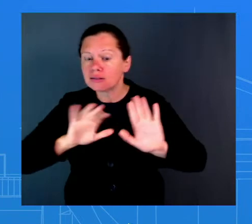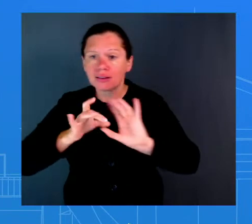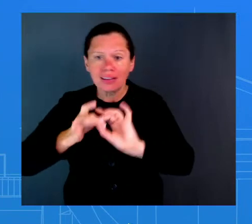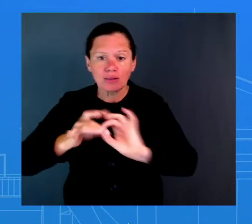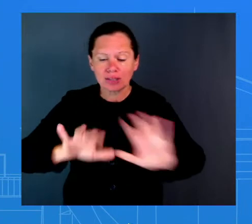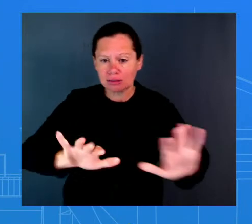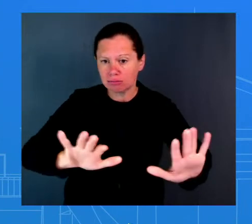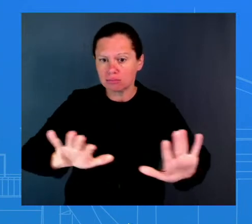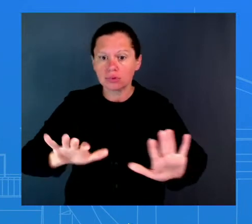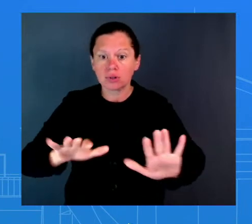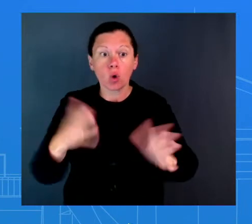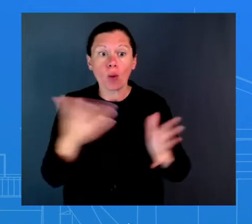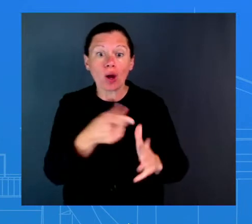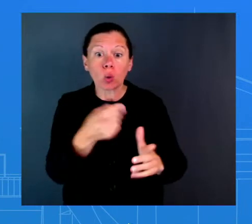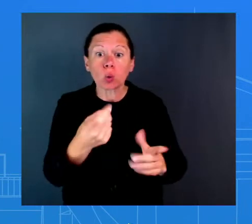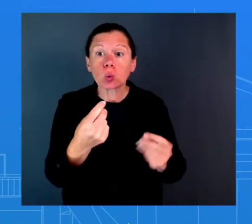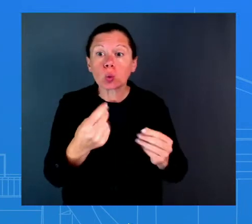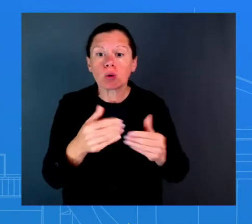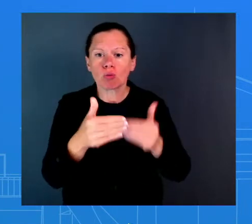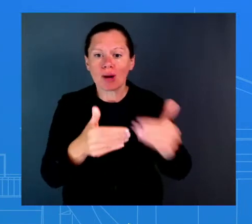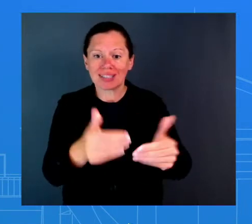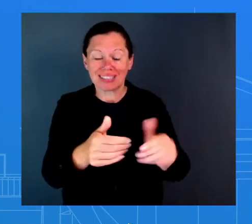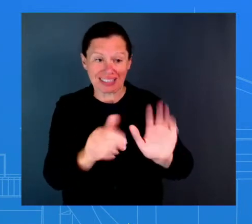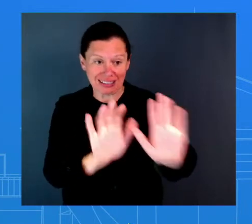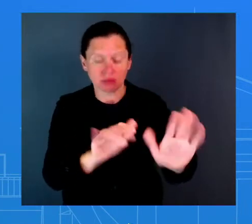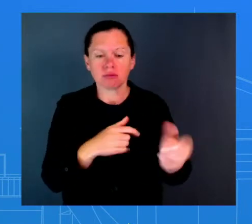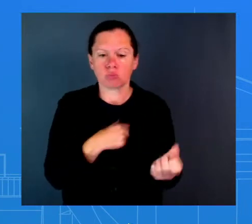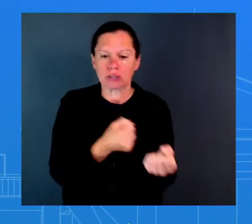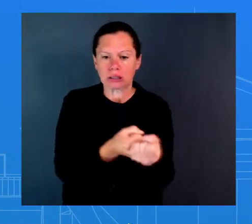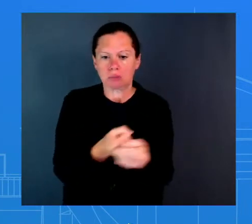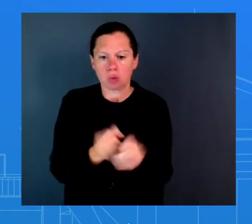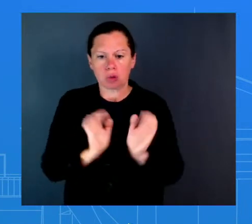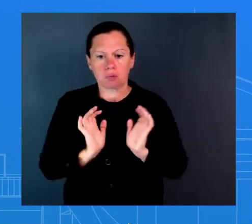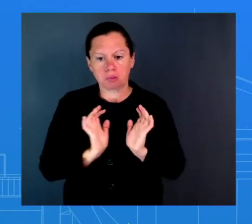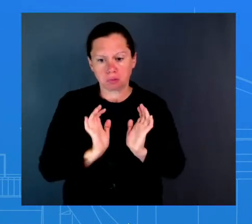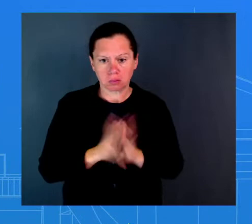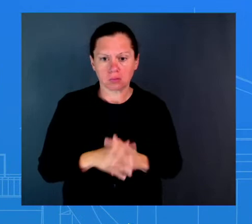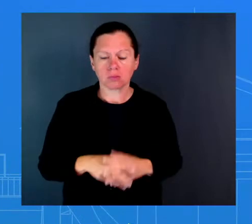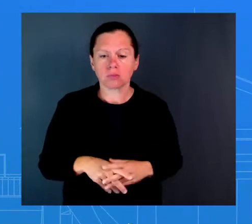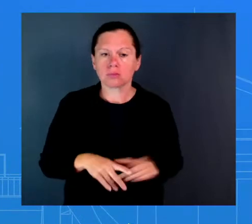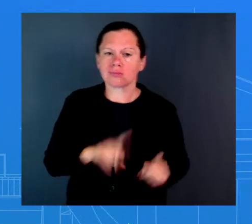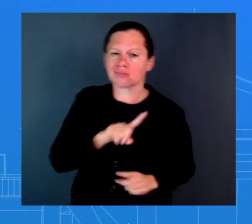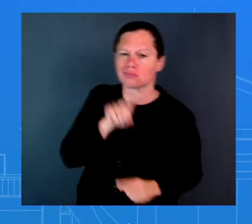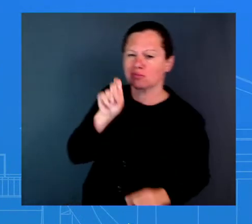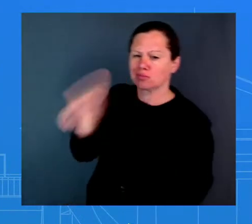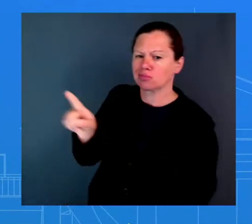The Press: On -- on Ukraine -- I'm sorry, just on Ukraine. You -- you've talked about the, sort of, need for, you know,